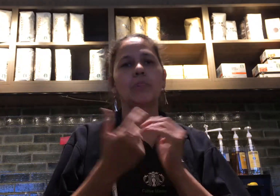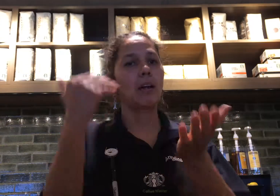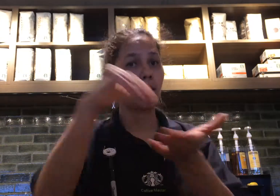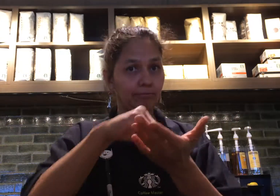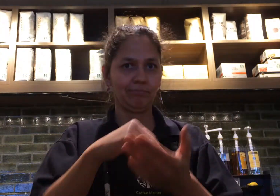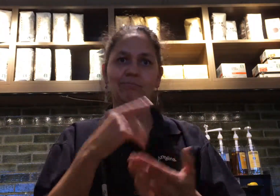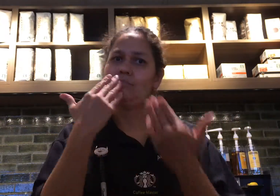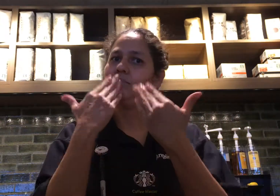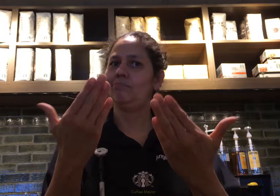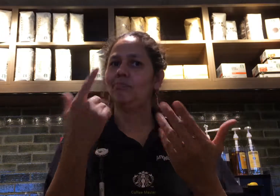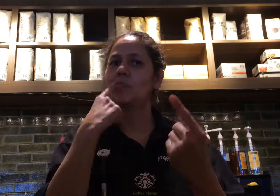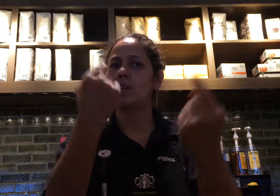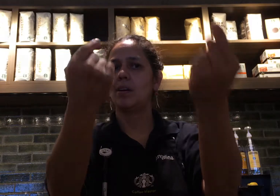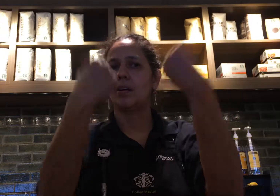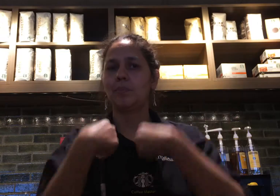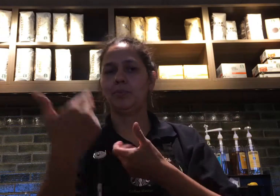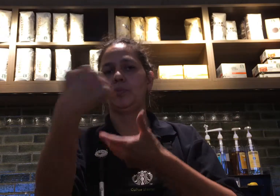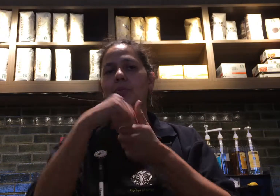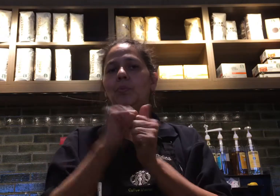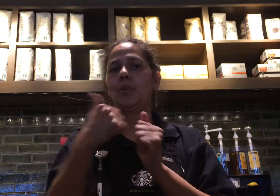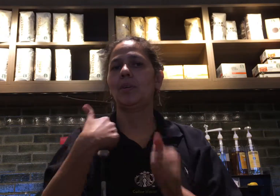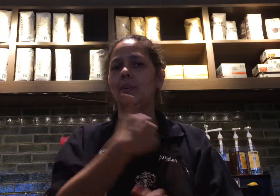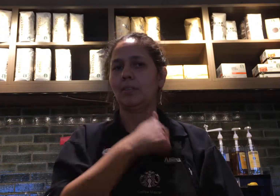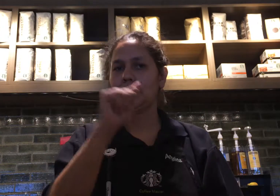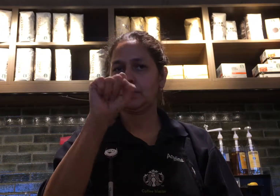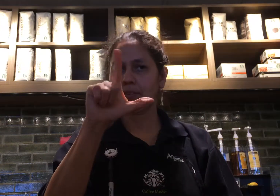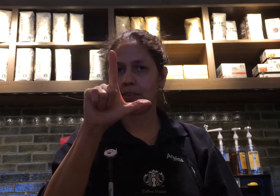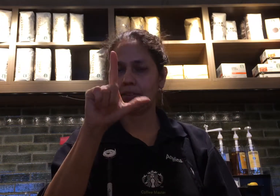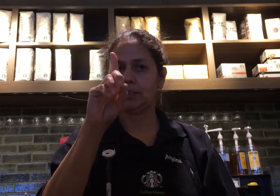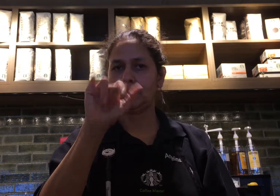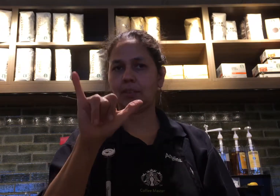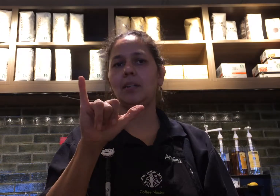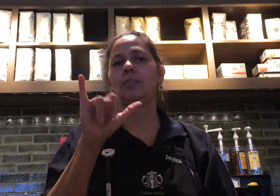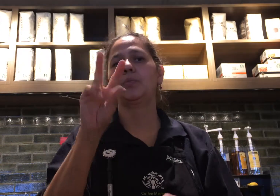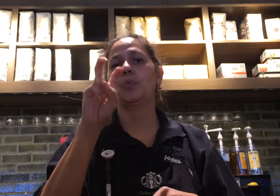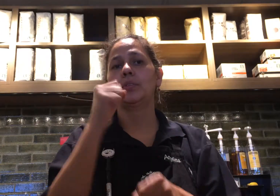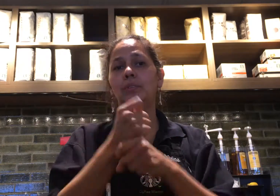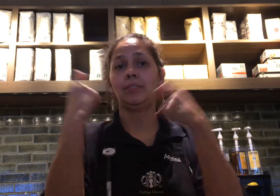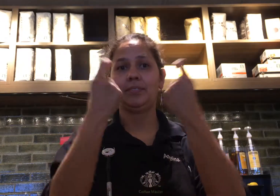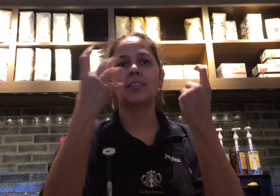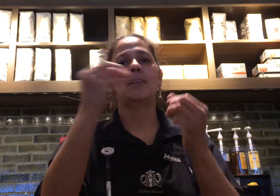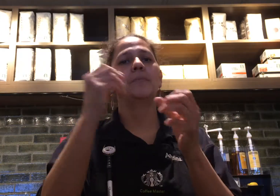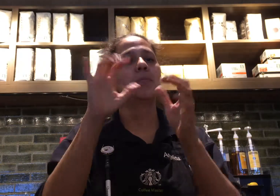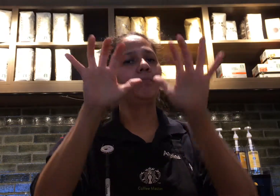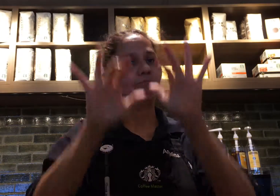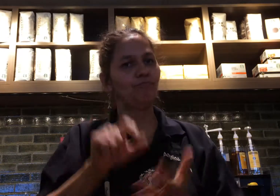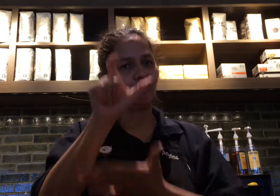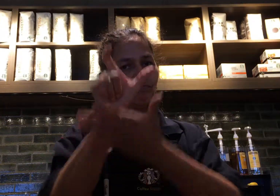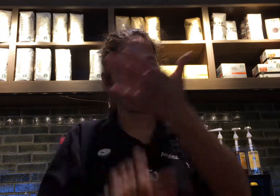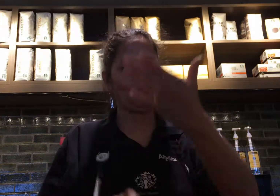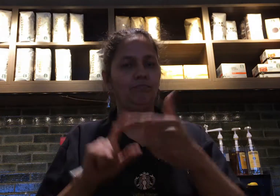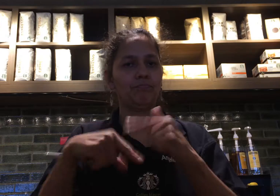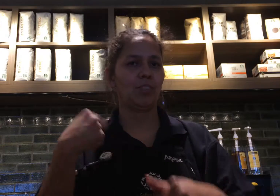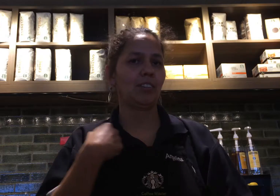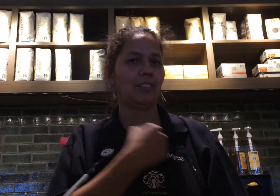Again Thank you for coming and joining us ASL Day 200th Celebration and posting the article about us